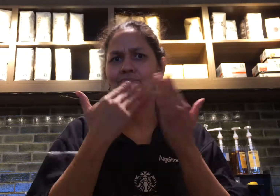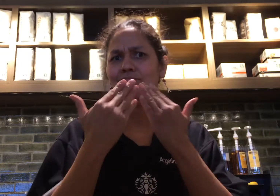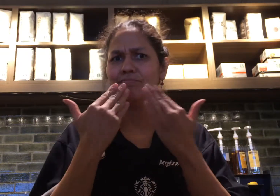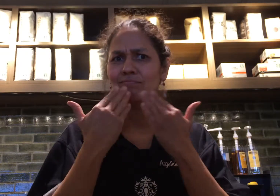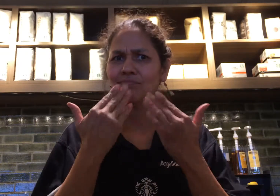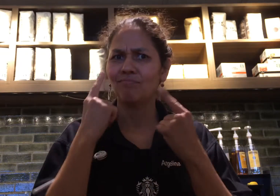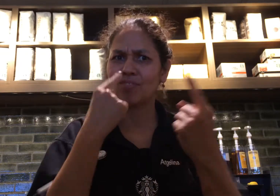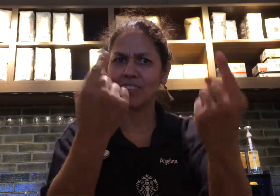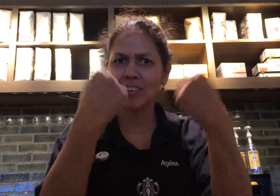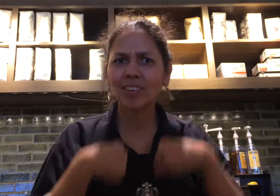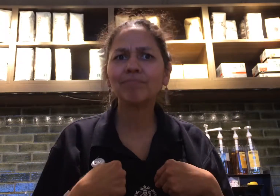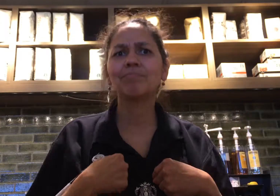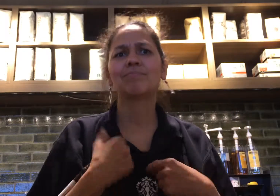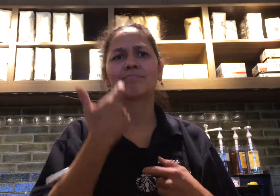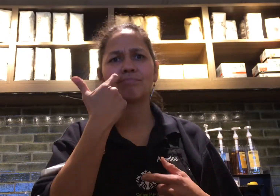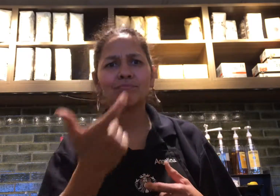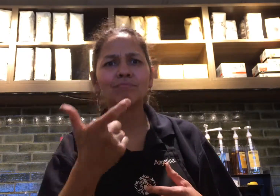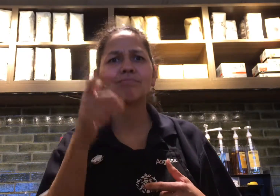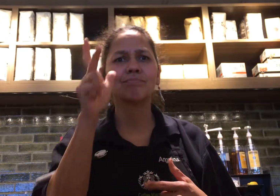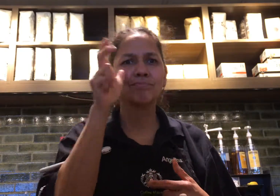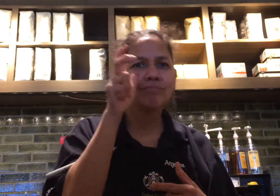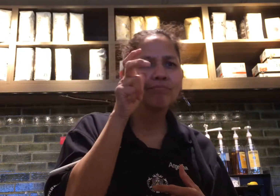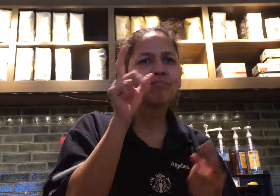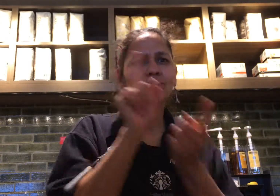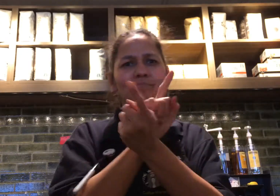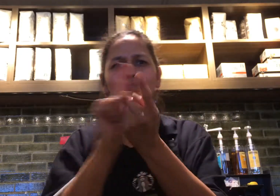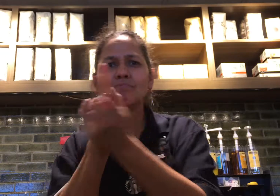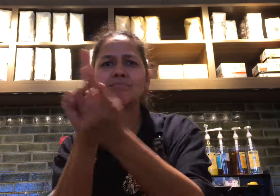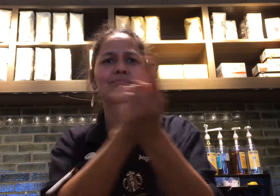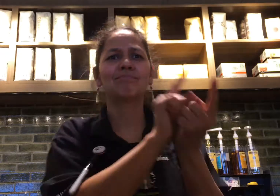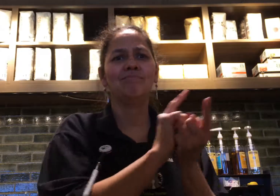Thank you for coming, watching the show, and mingling around.